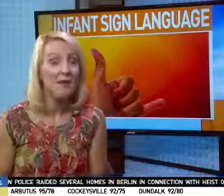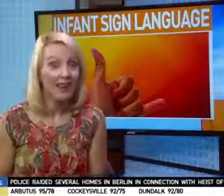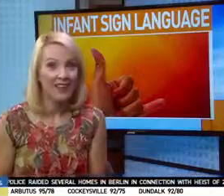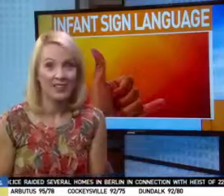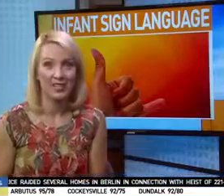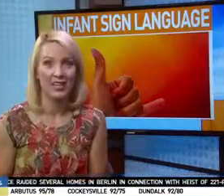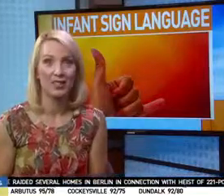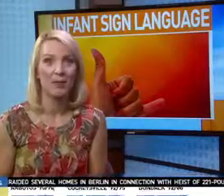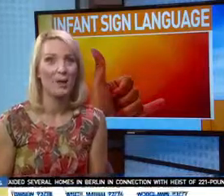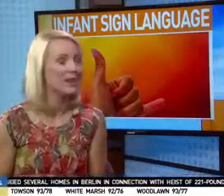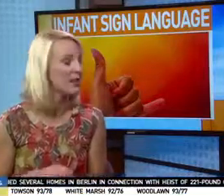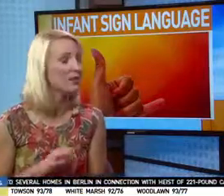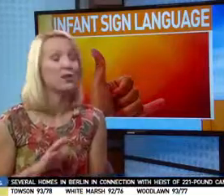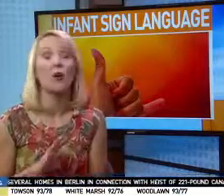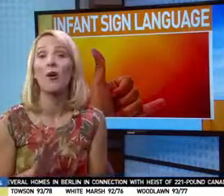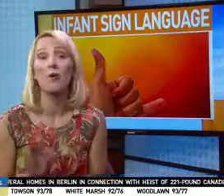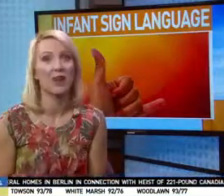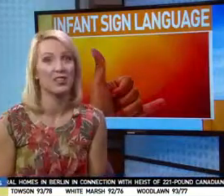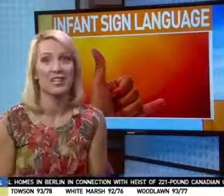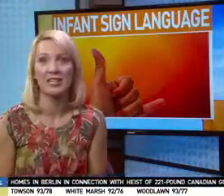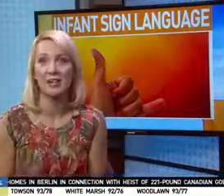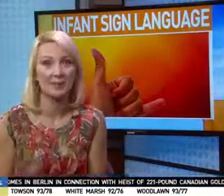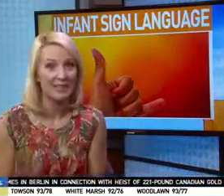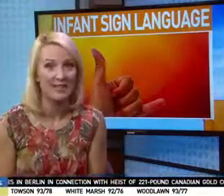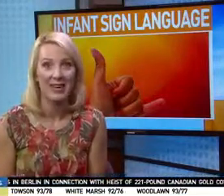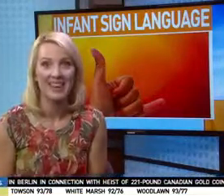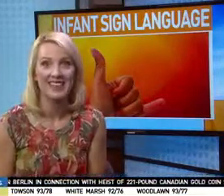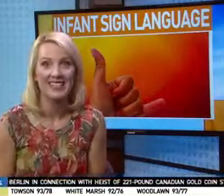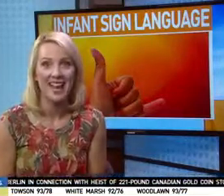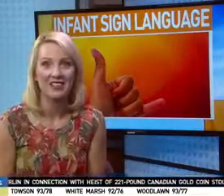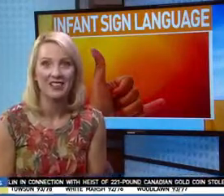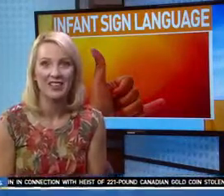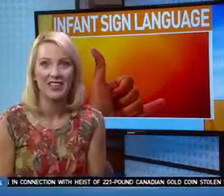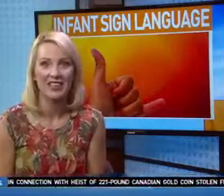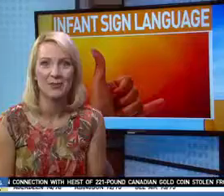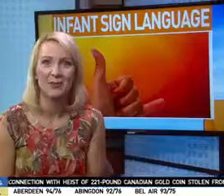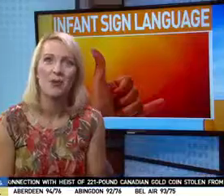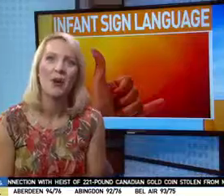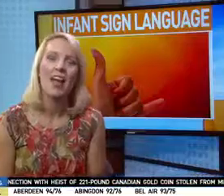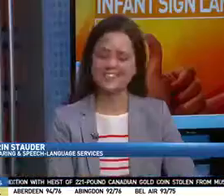make understanding your babies so much easier, believe me. Erin Stauder is joining us with more.